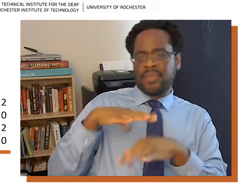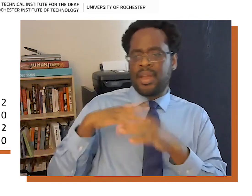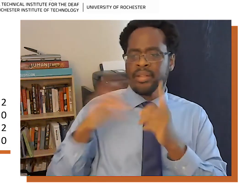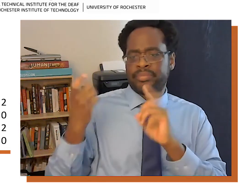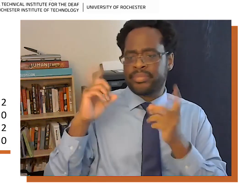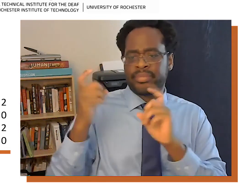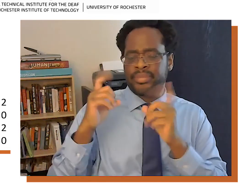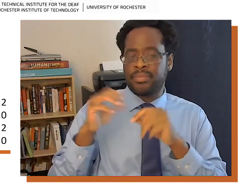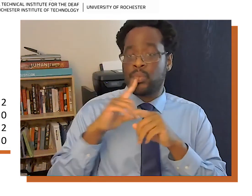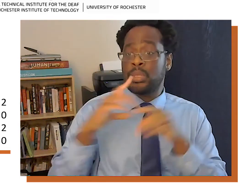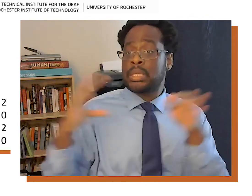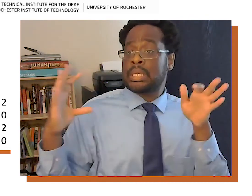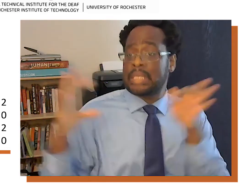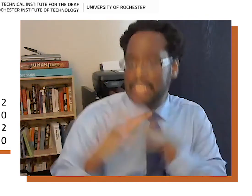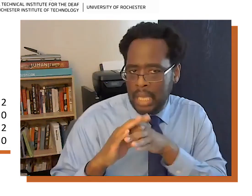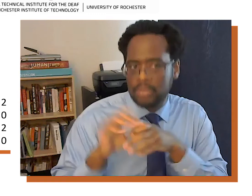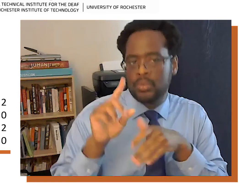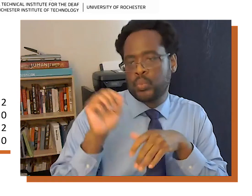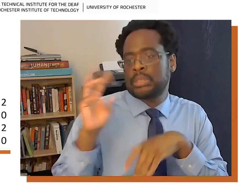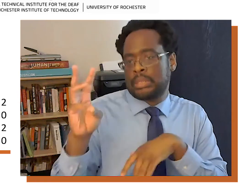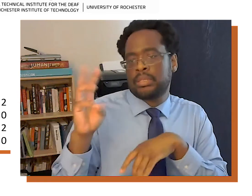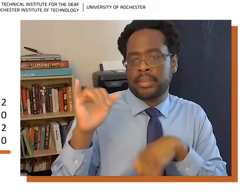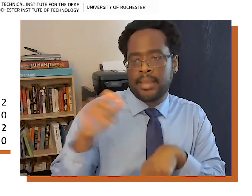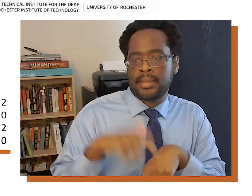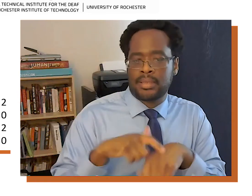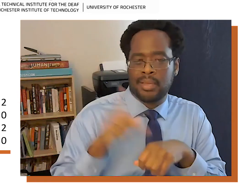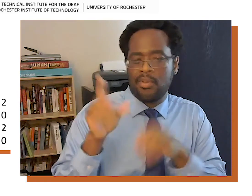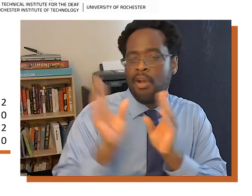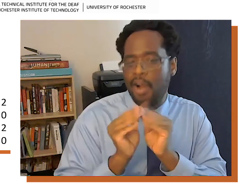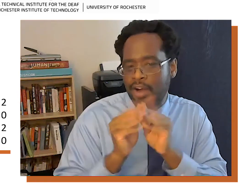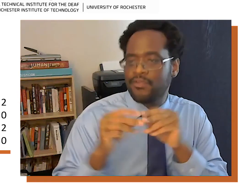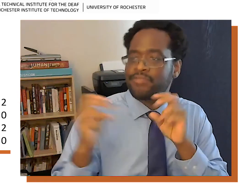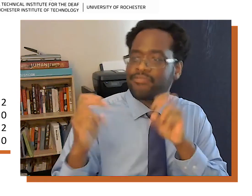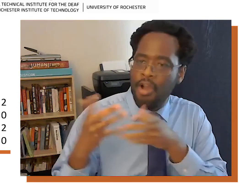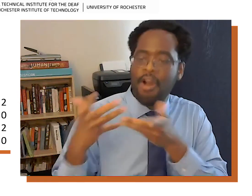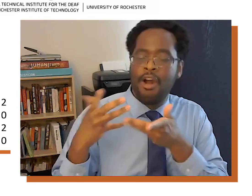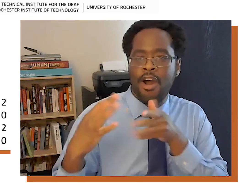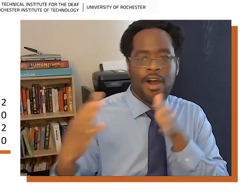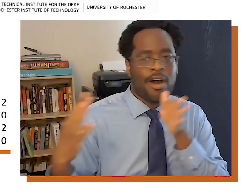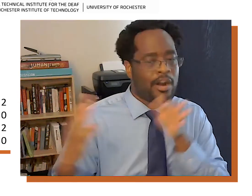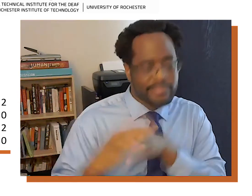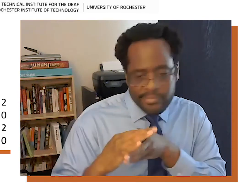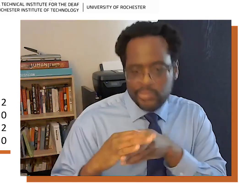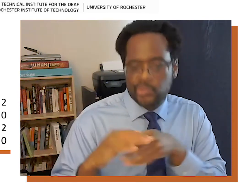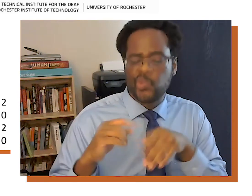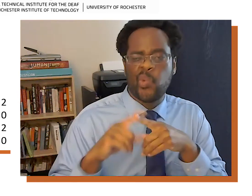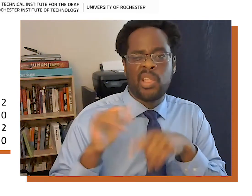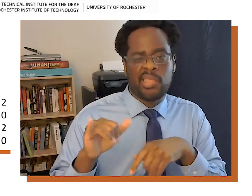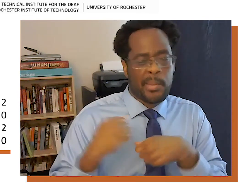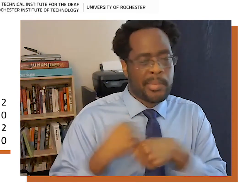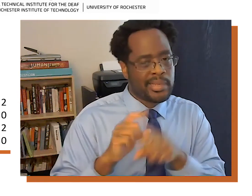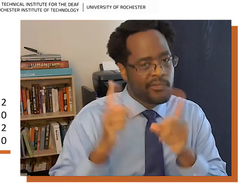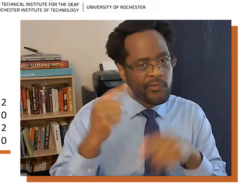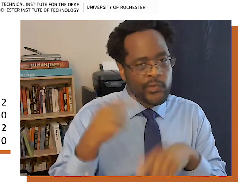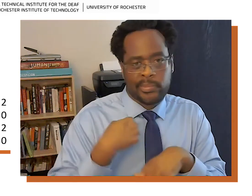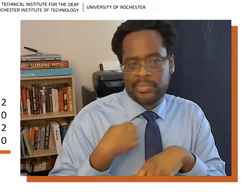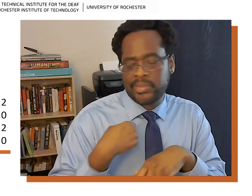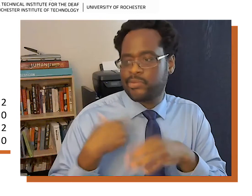We were at different years in college, but in 2006, we finally connected. We met each other, and we became friends very quickly,